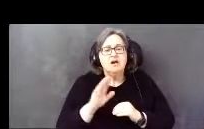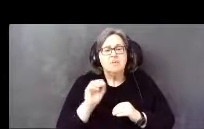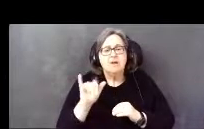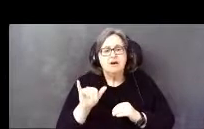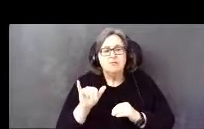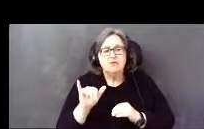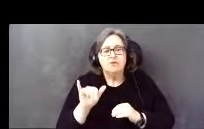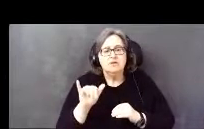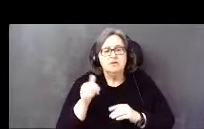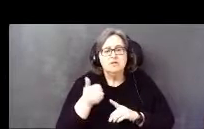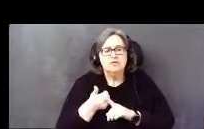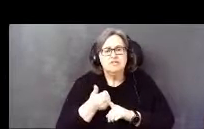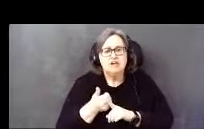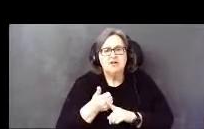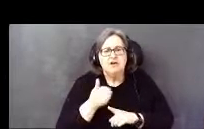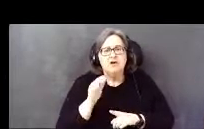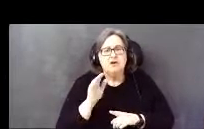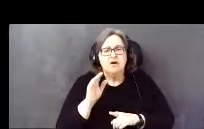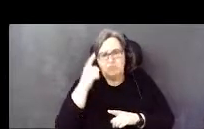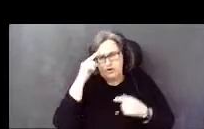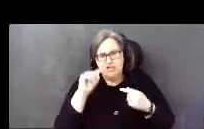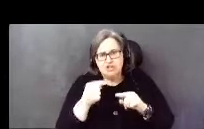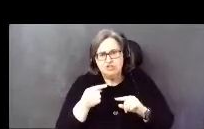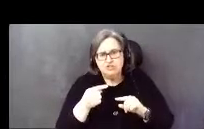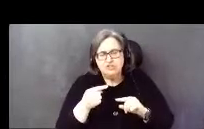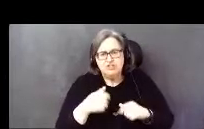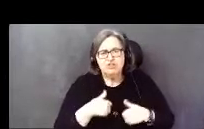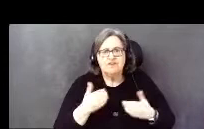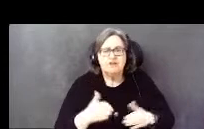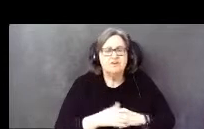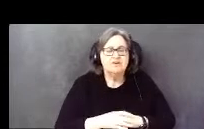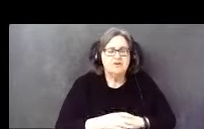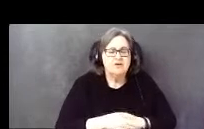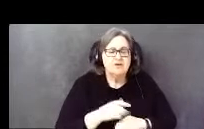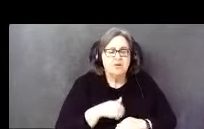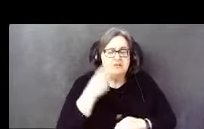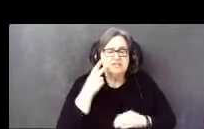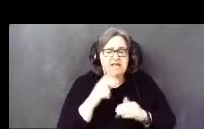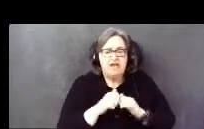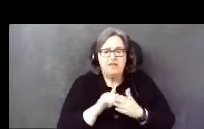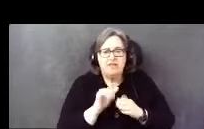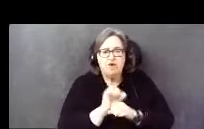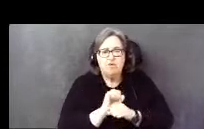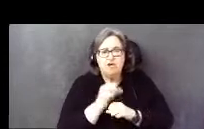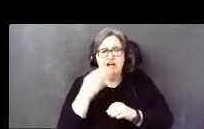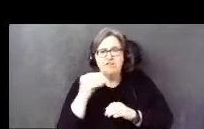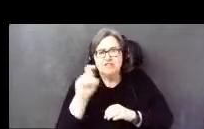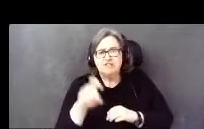the law flies outside in Texas. I worked with New Hampshire and Massachusetts and Maine.